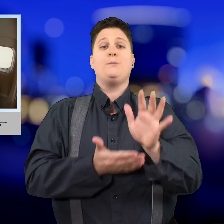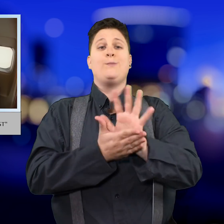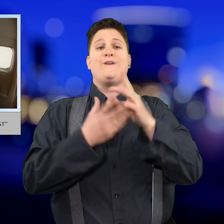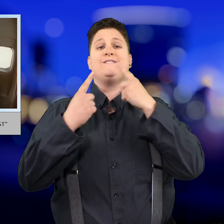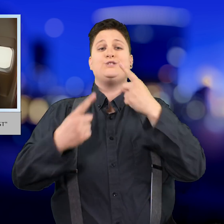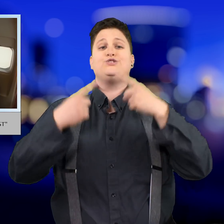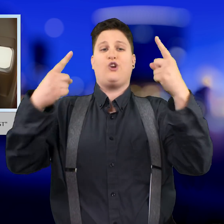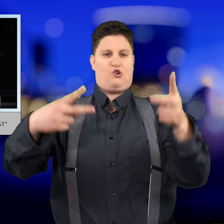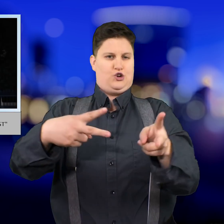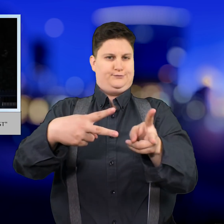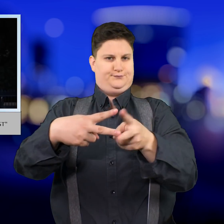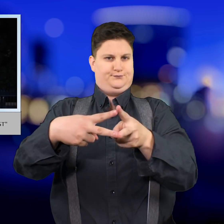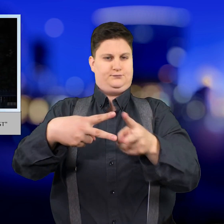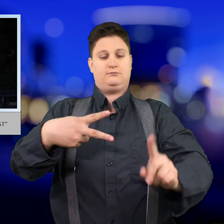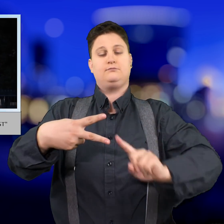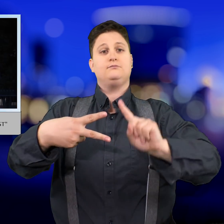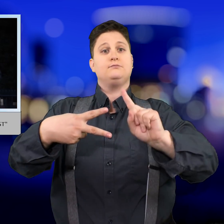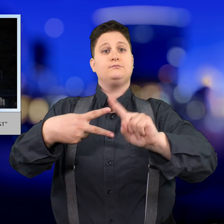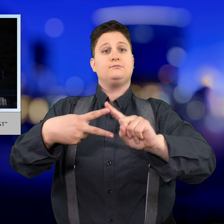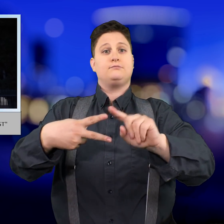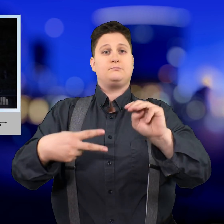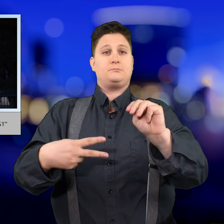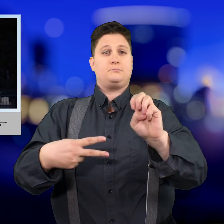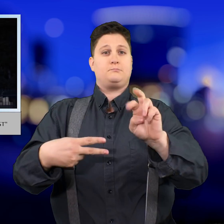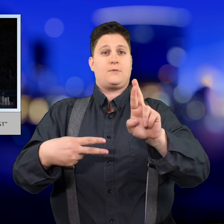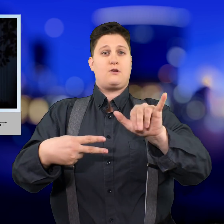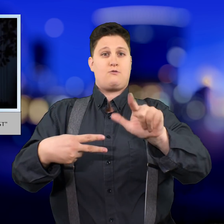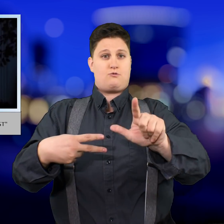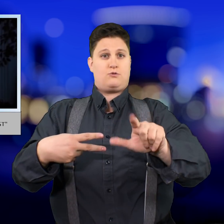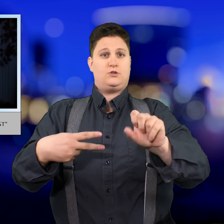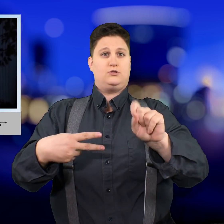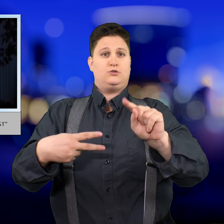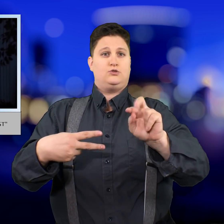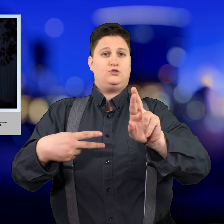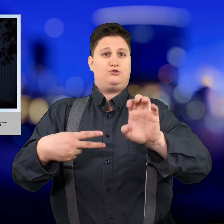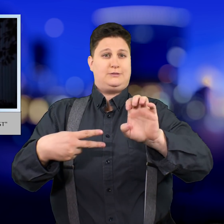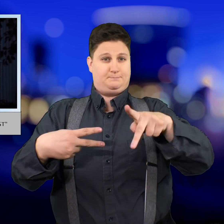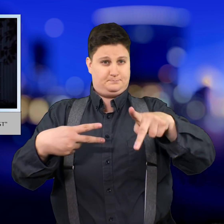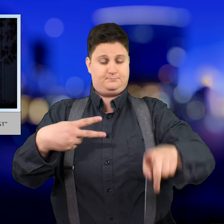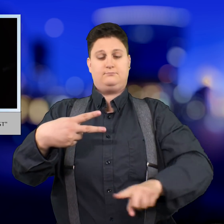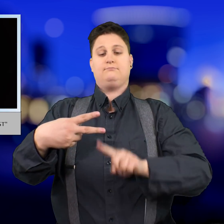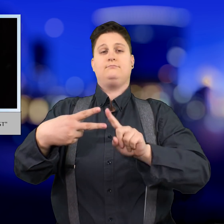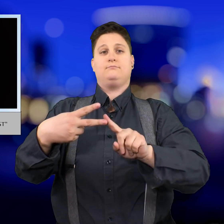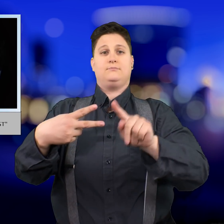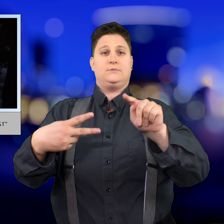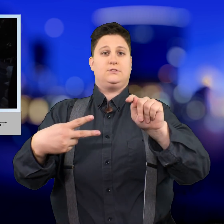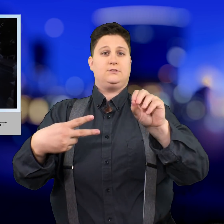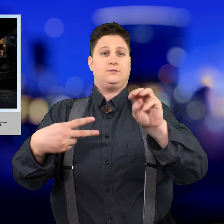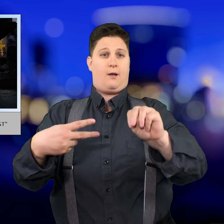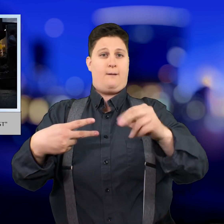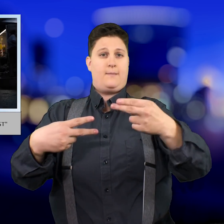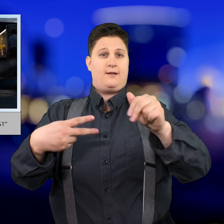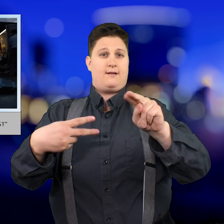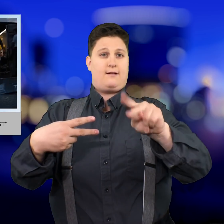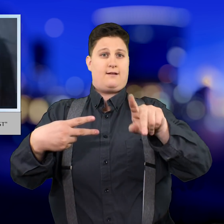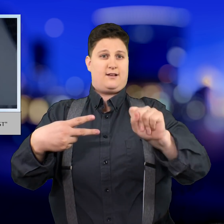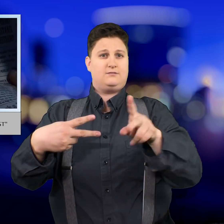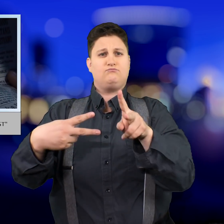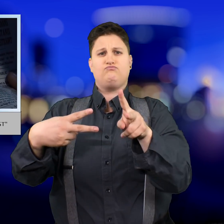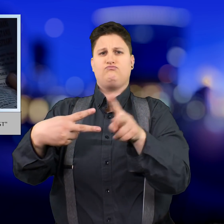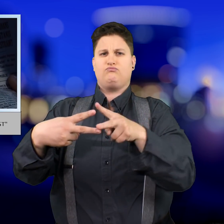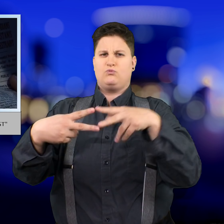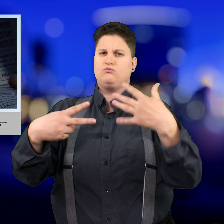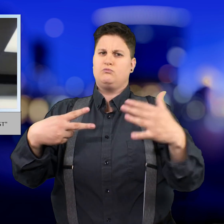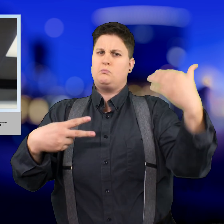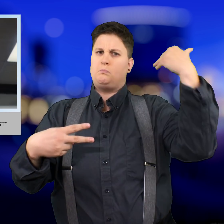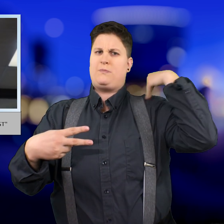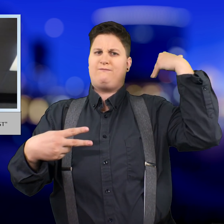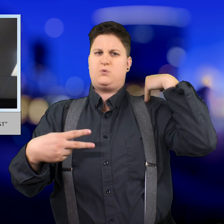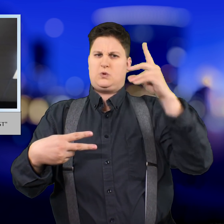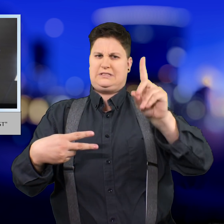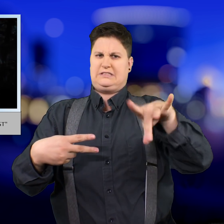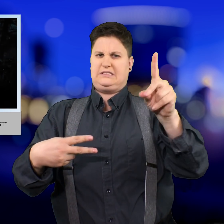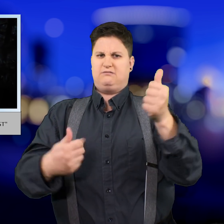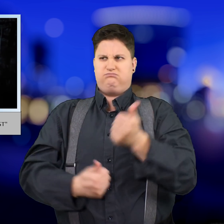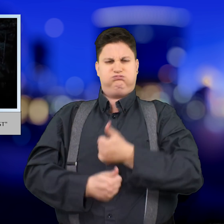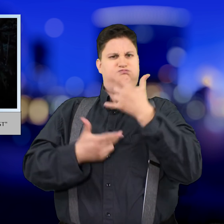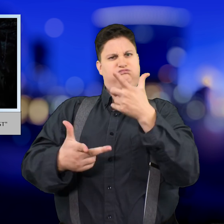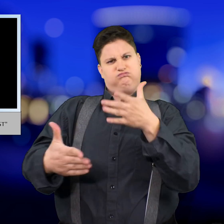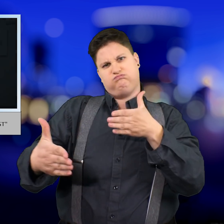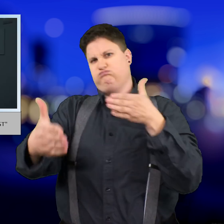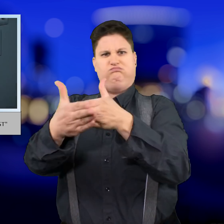The movie stars Meryl Streep and Tom Hanks, who have both been outspoken on their opposition